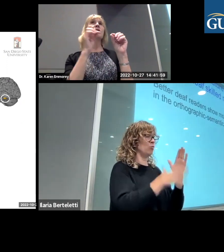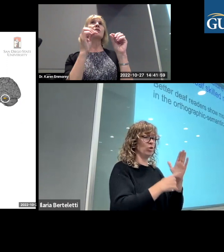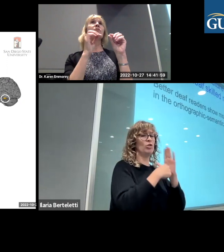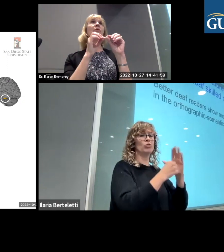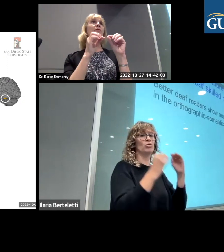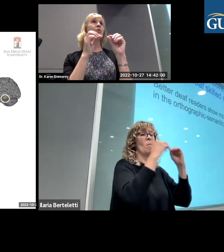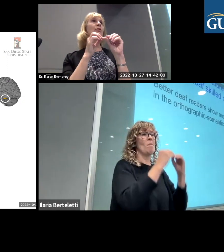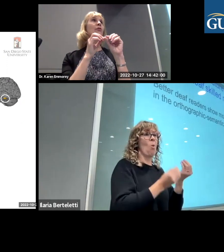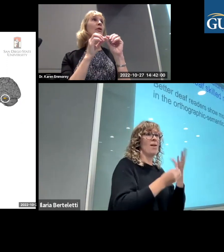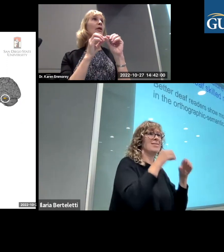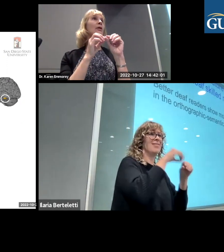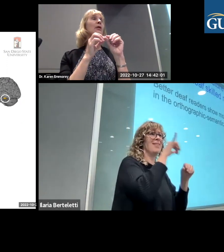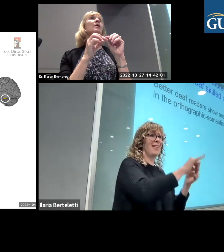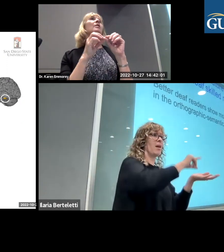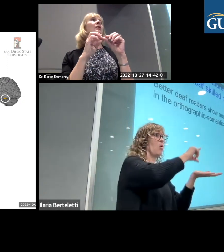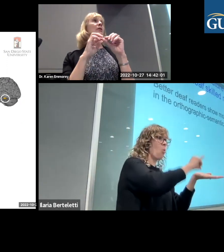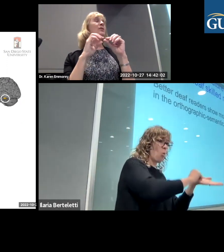we see that the visual word form